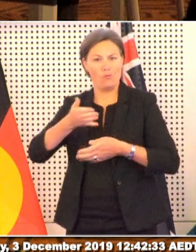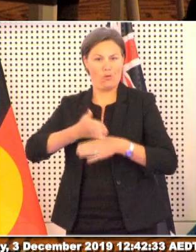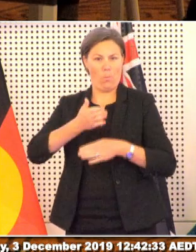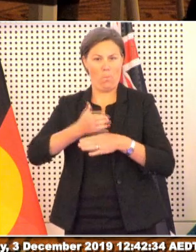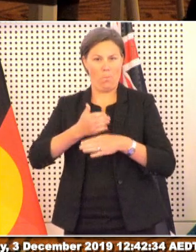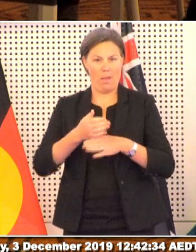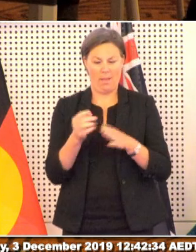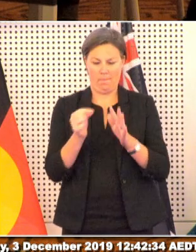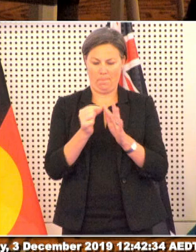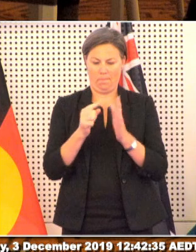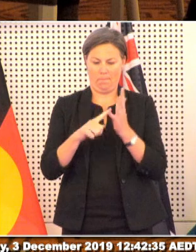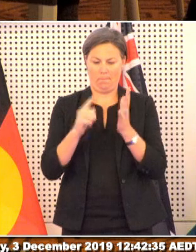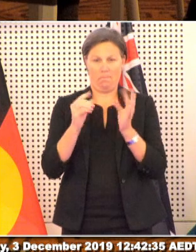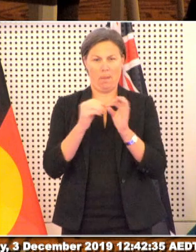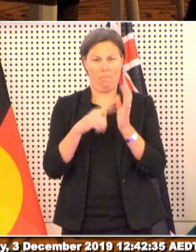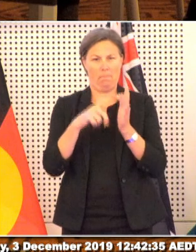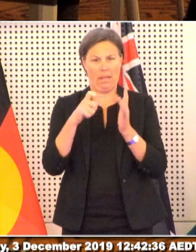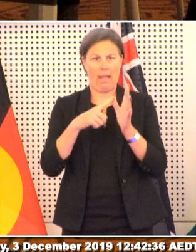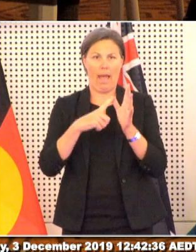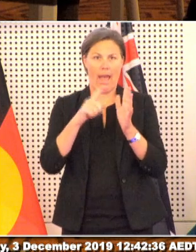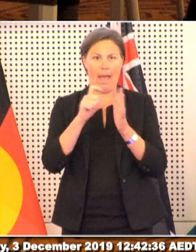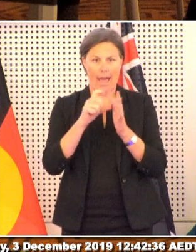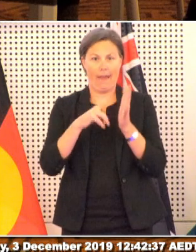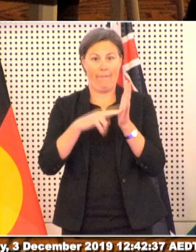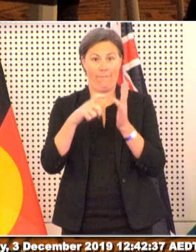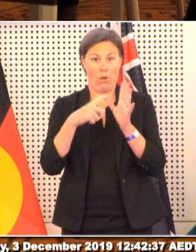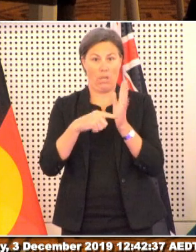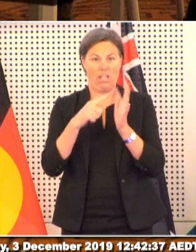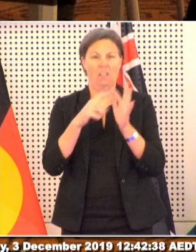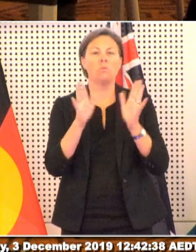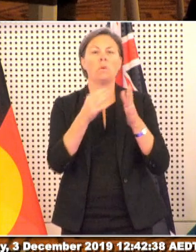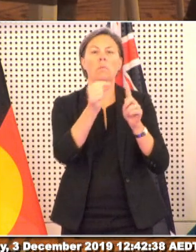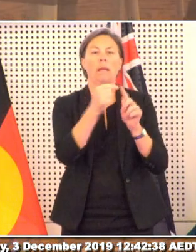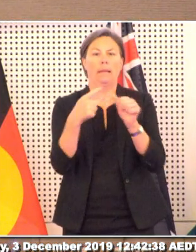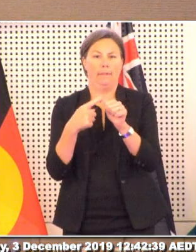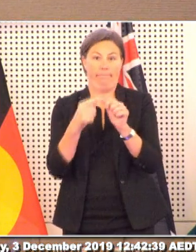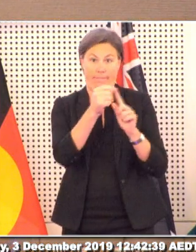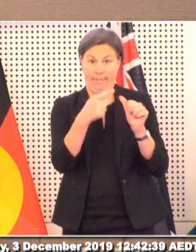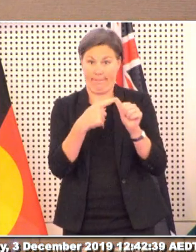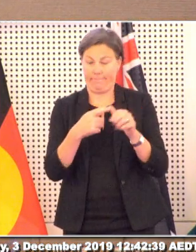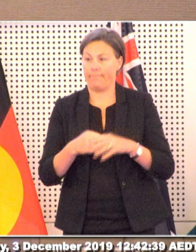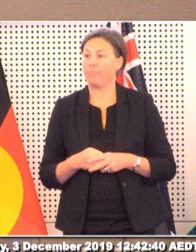Advocate? You were appointed to the role initially on the 7th of September 2007.